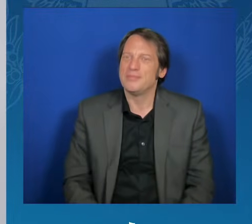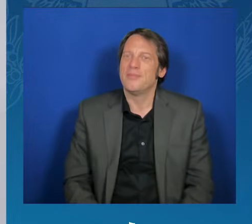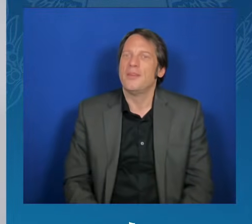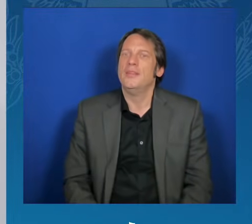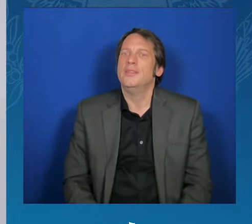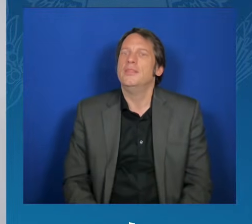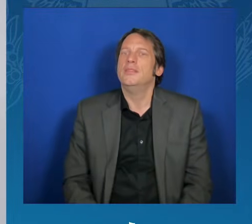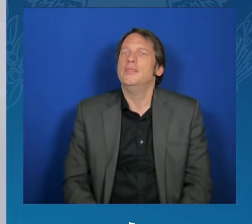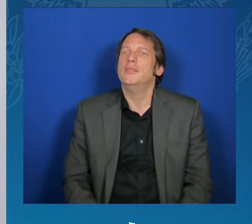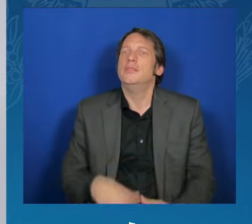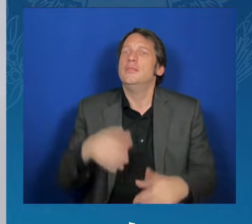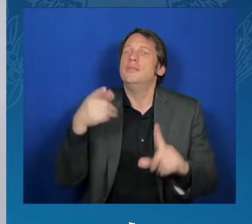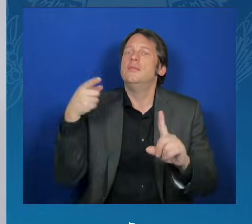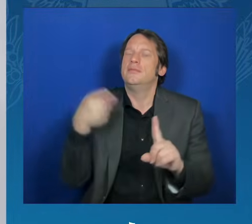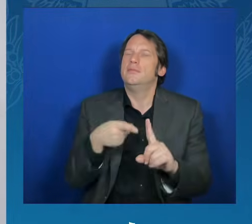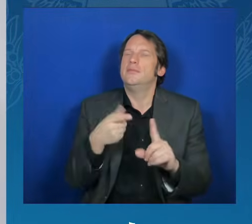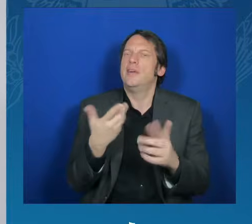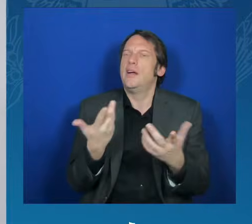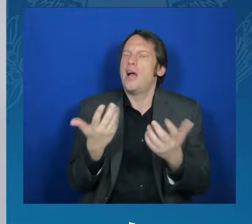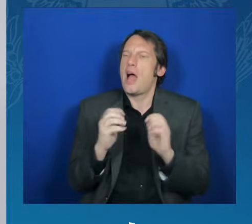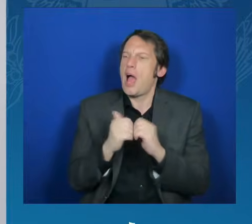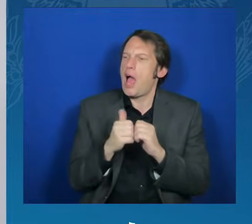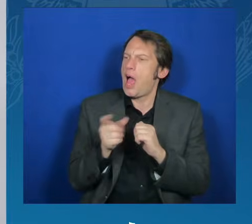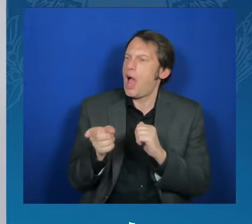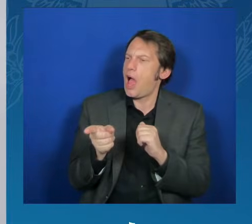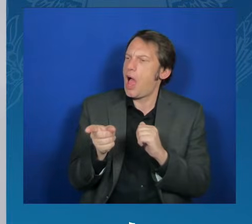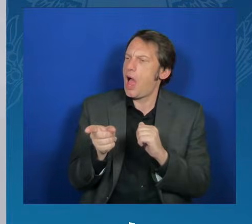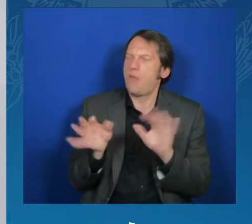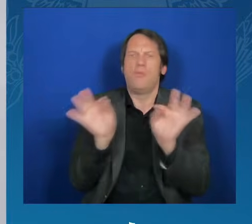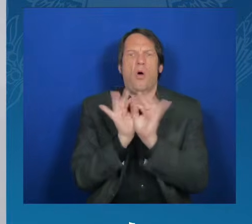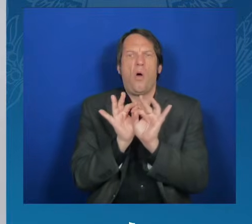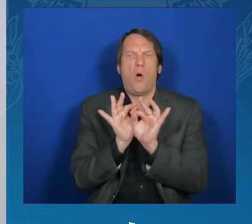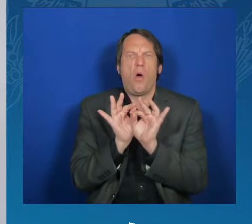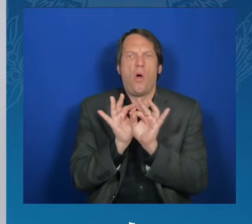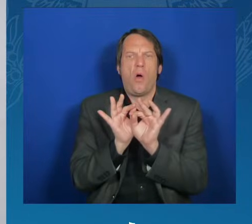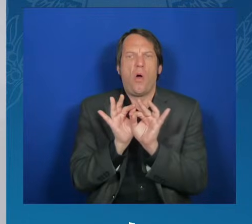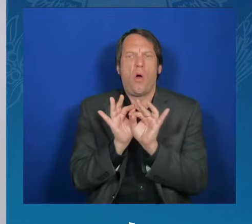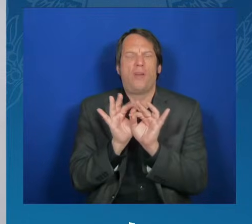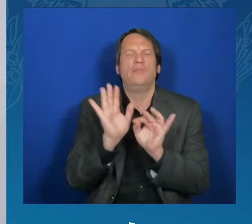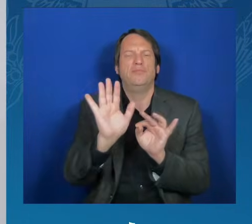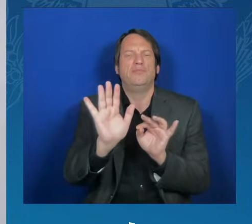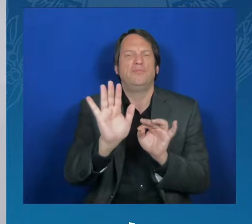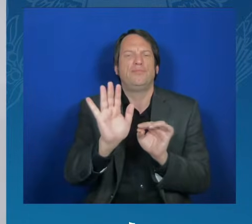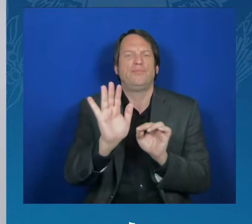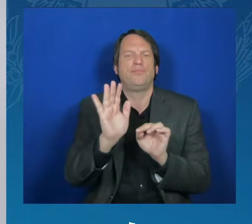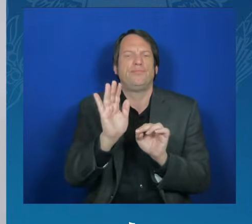We have also been clear that far too many innocent Palestinians